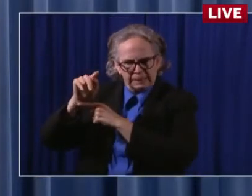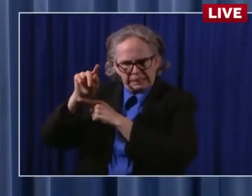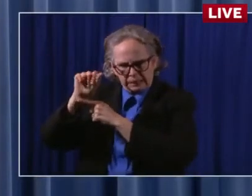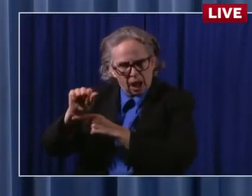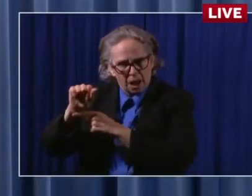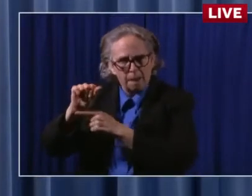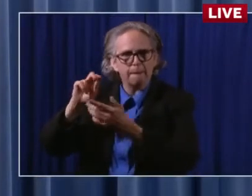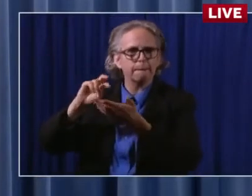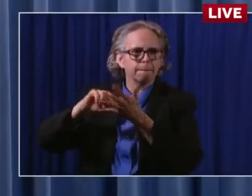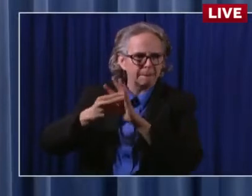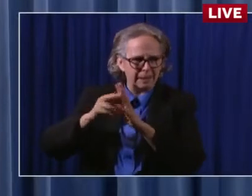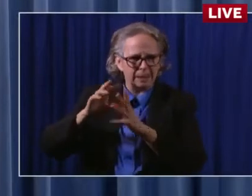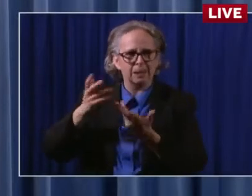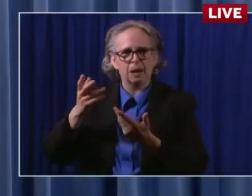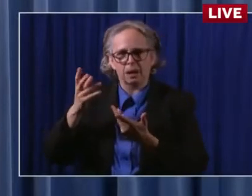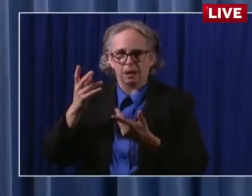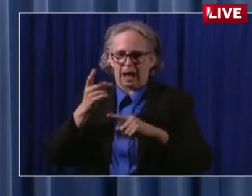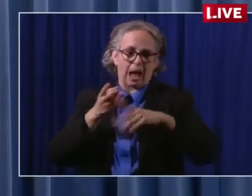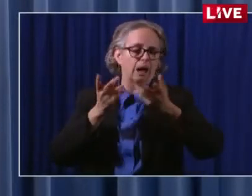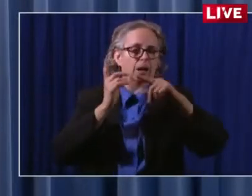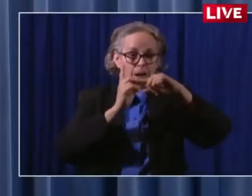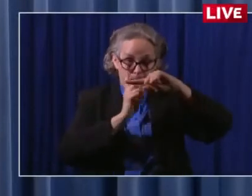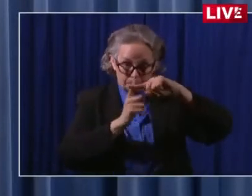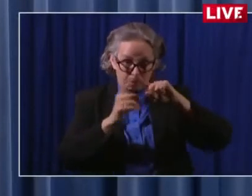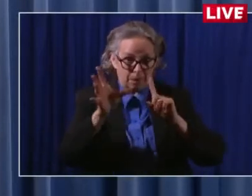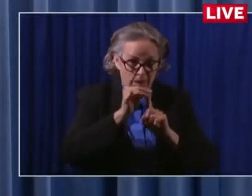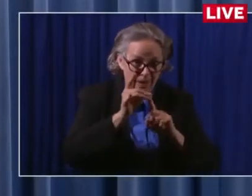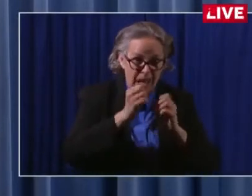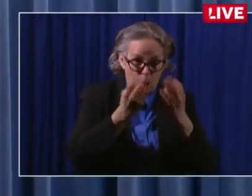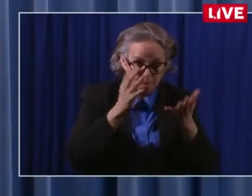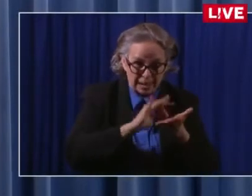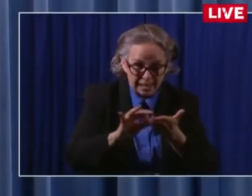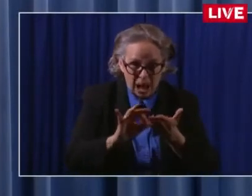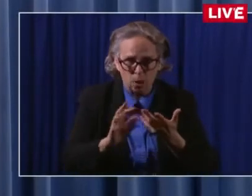WE DO NOT HAVE, FOR EXAMPLE, THE TEST POSITIVITY BROKEN DONE YET.